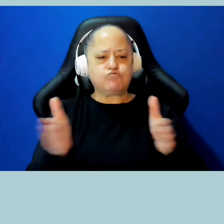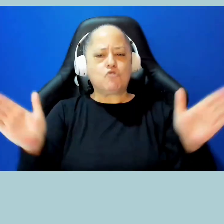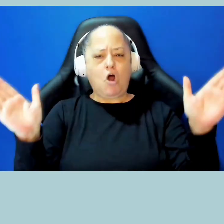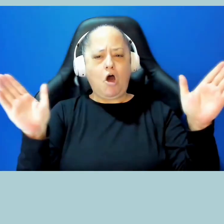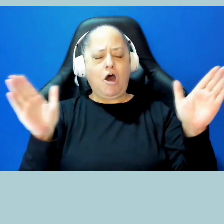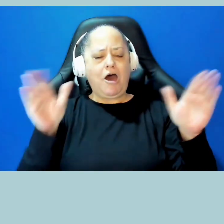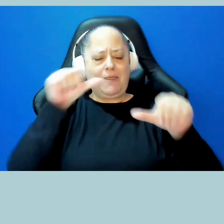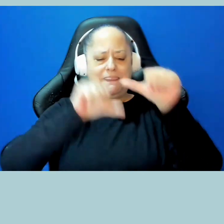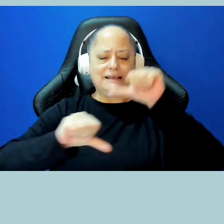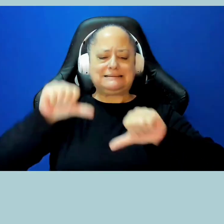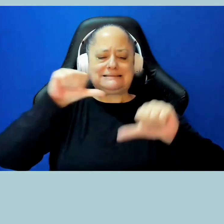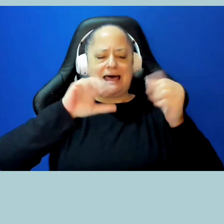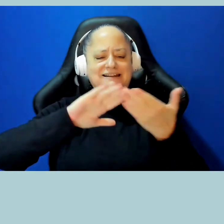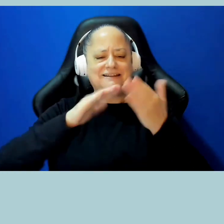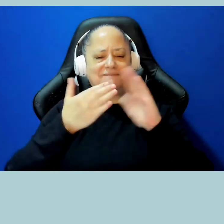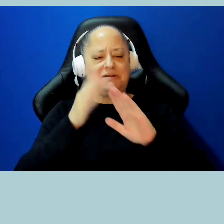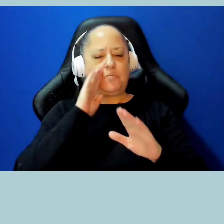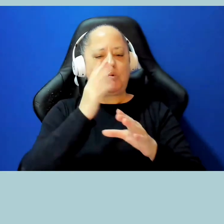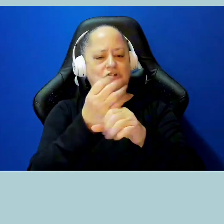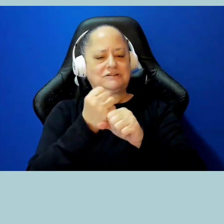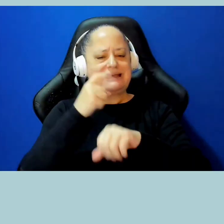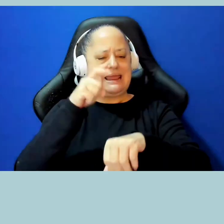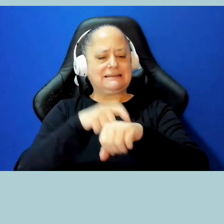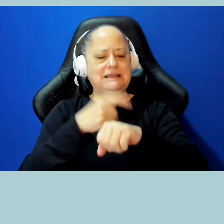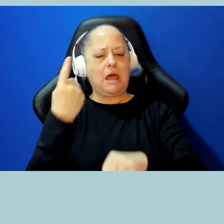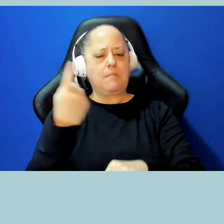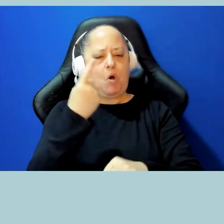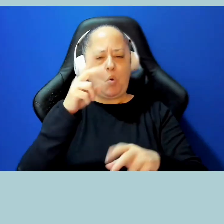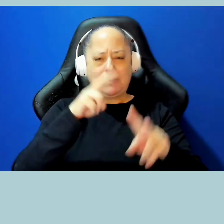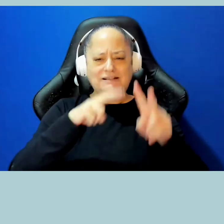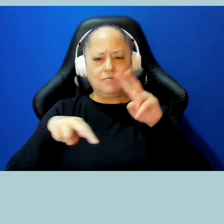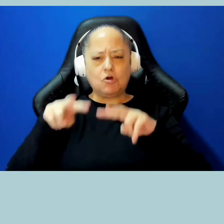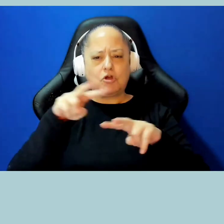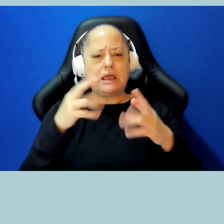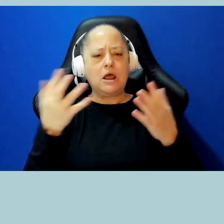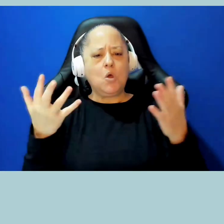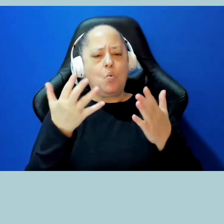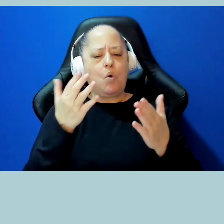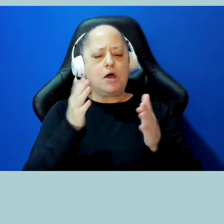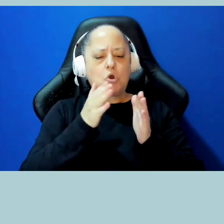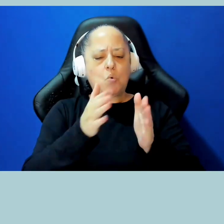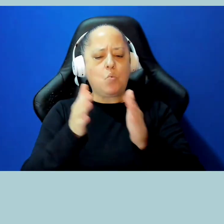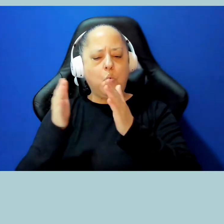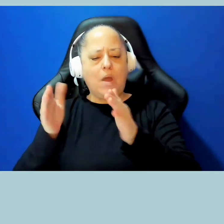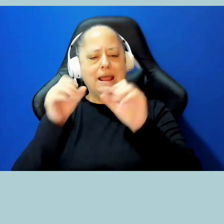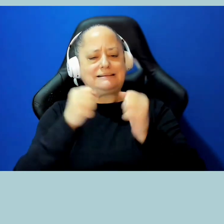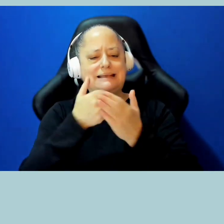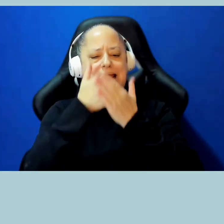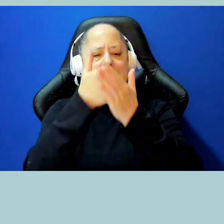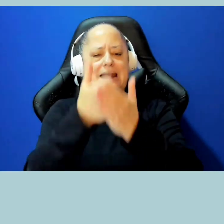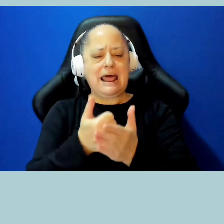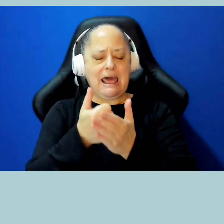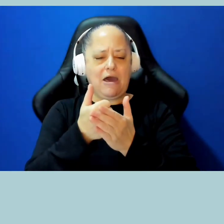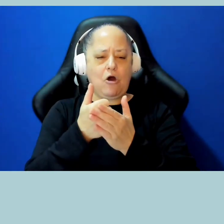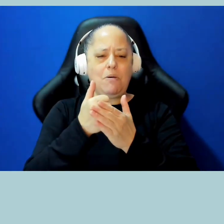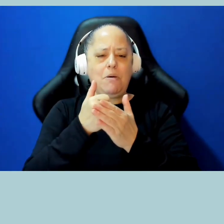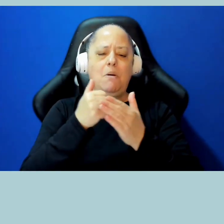it just will take time and so we're always looking at what are some of the ways that we can kind of help catalyze this maybe move it faster than it would have